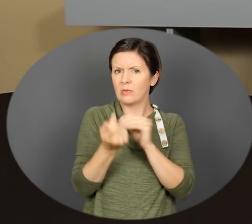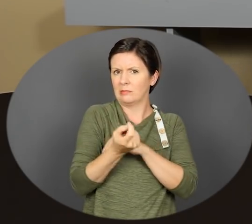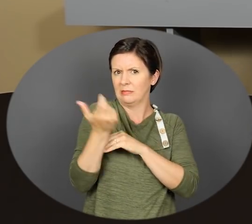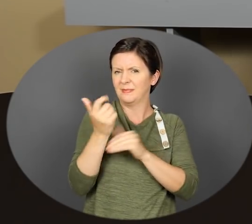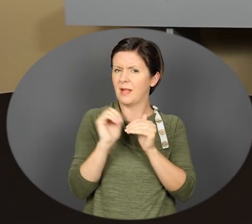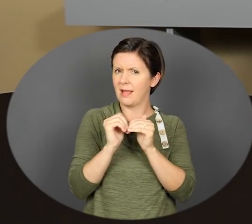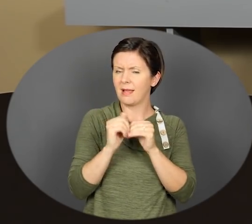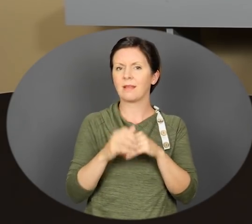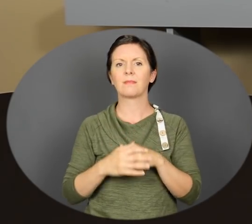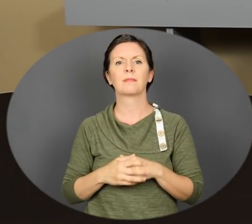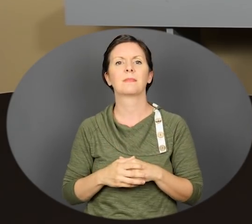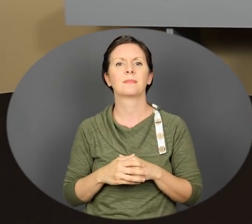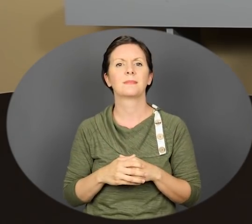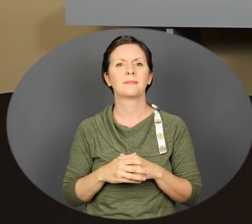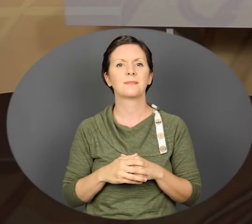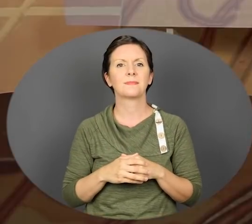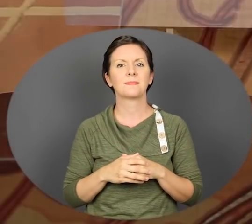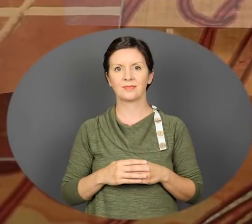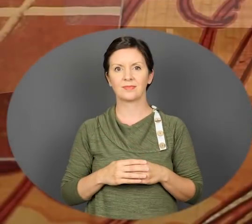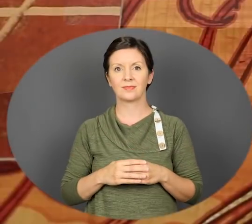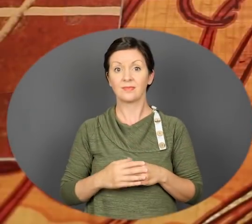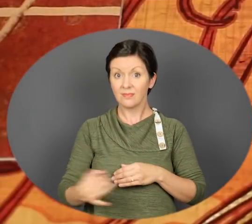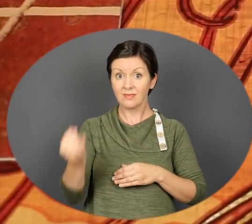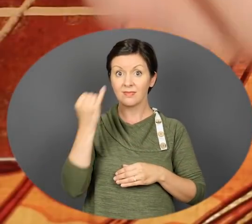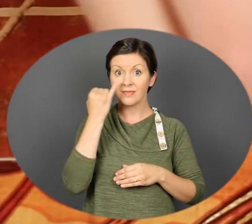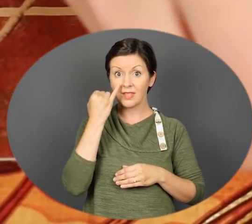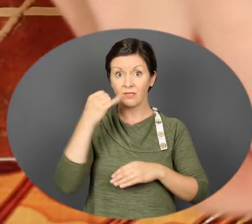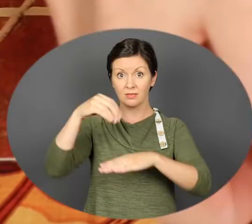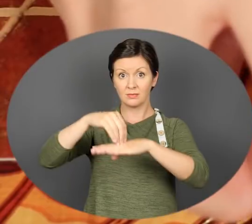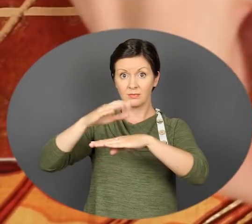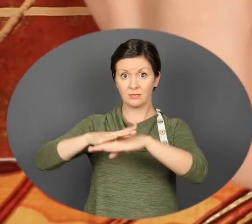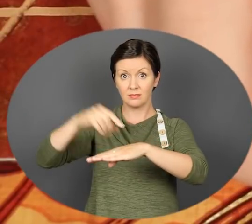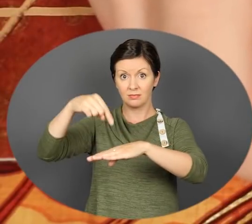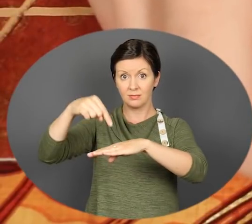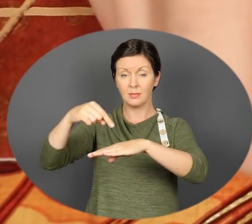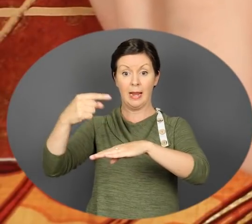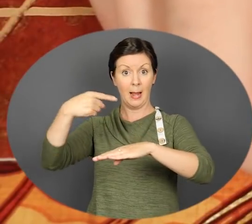way that you can be eliminated in this game. If you place a tile in such a way that your